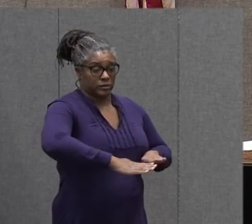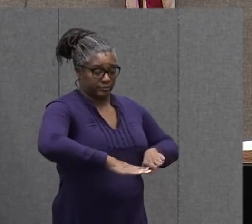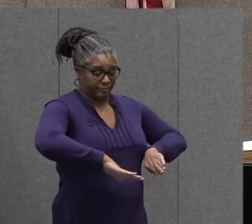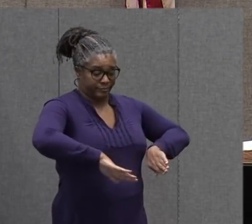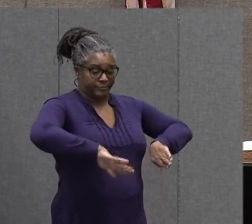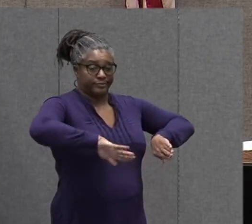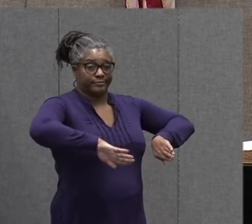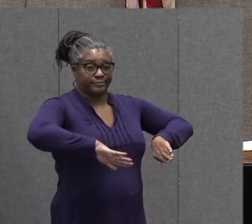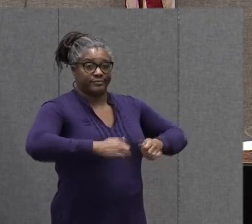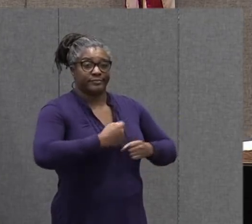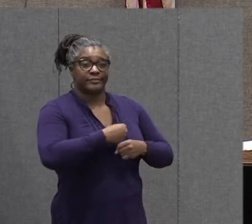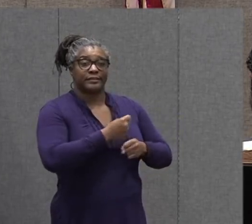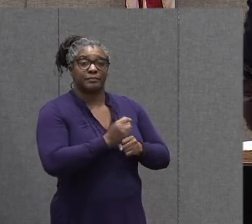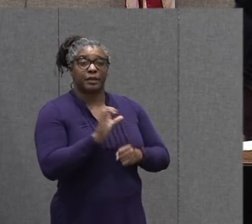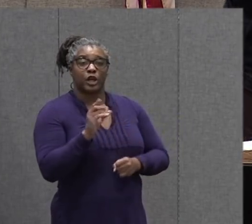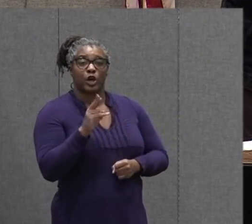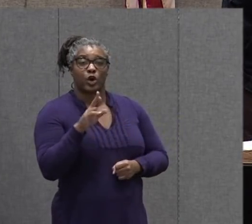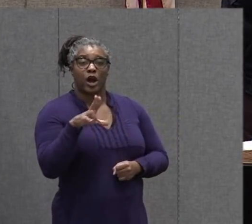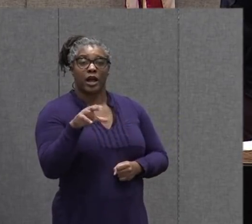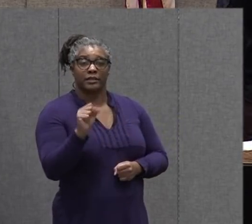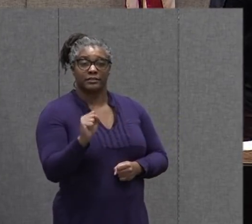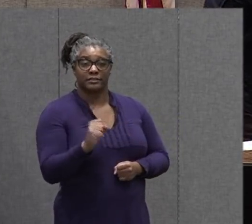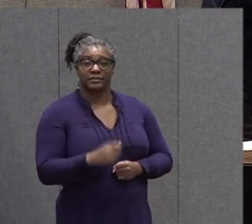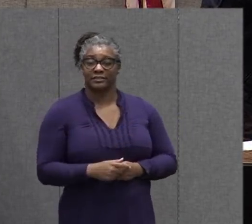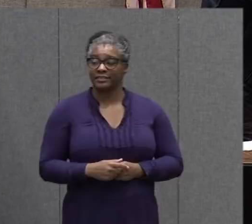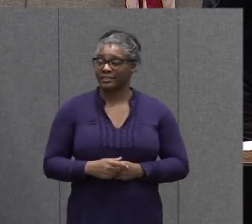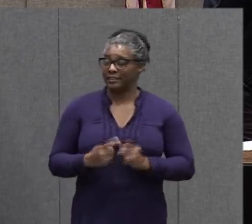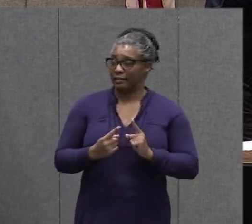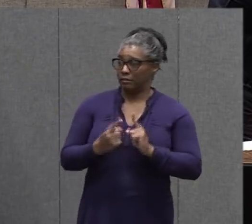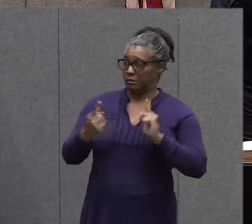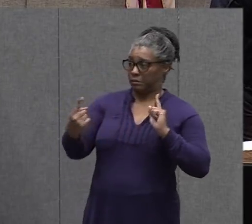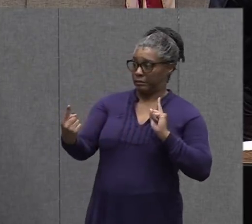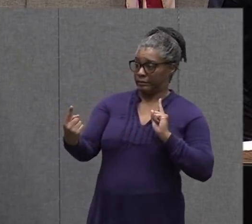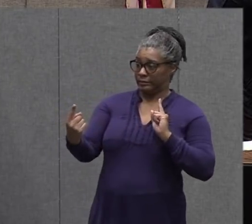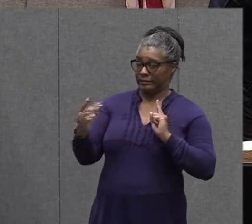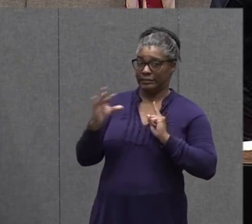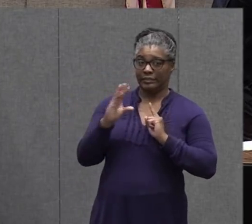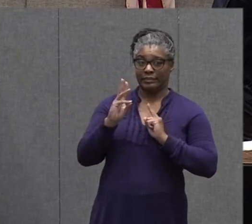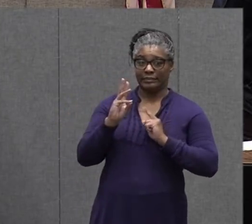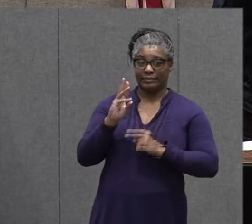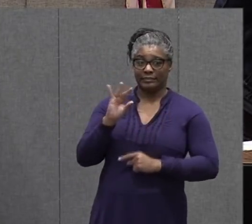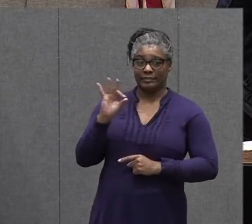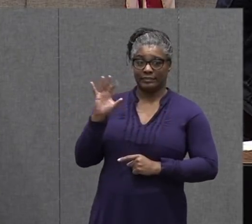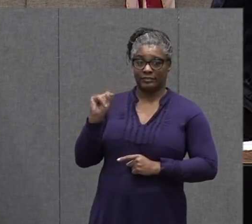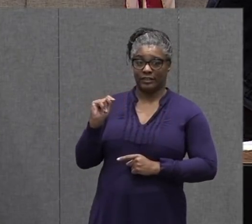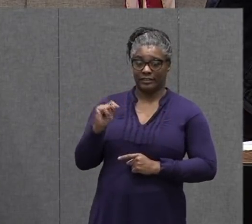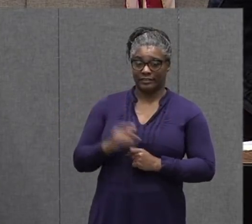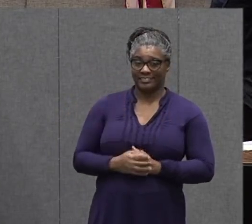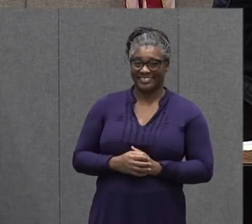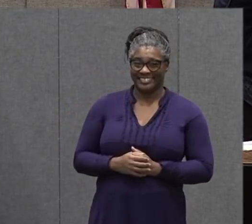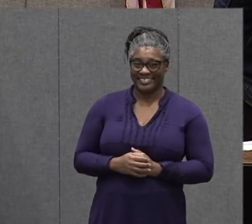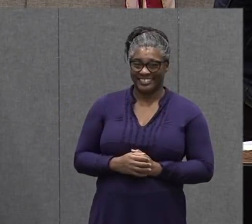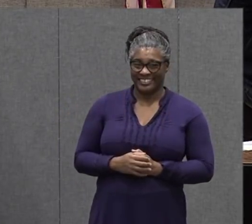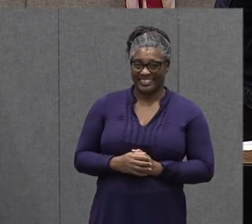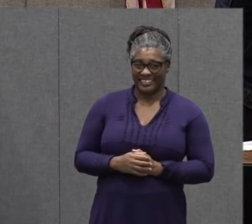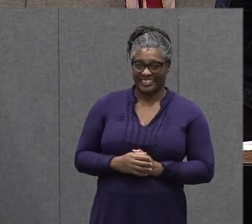[Mr. R] That's okay, six feet. Alright well, six feet with a foot of spatula. Get in and give me some (mumbles),